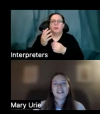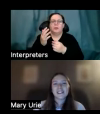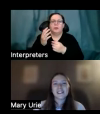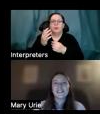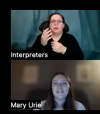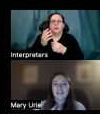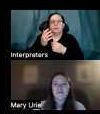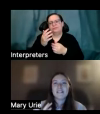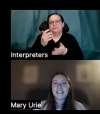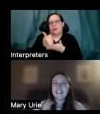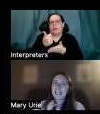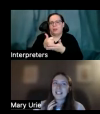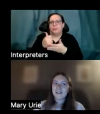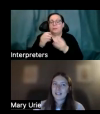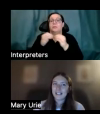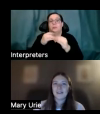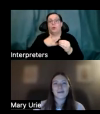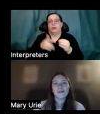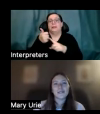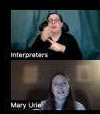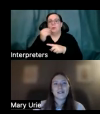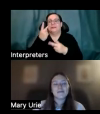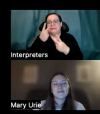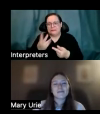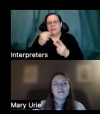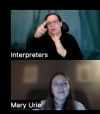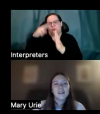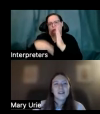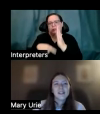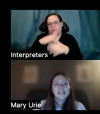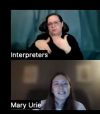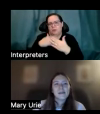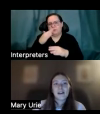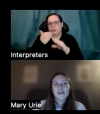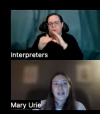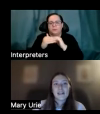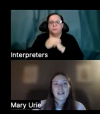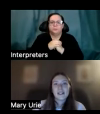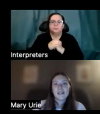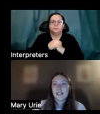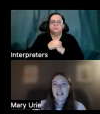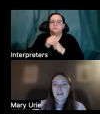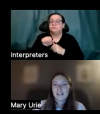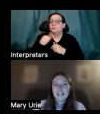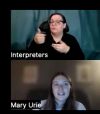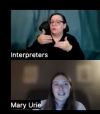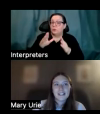likelihood of them seeing and reading through your email. Another way that you can communicate with legislators is